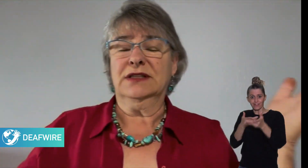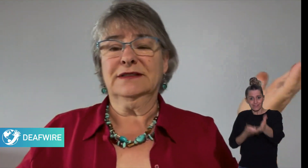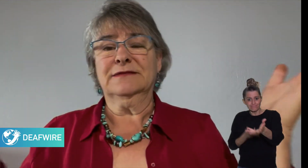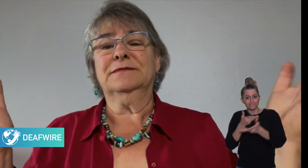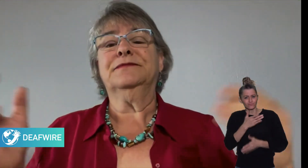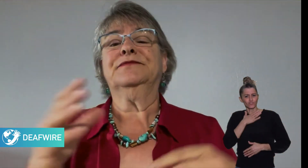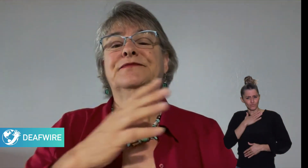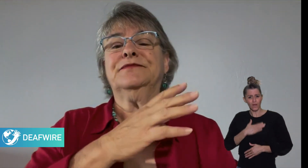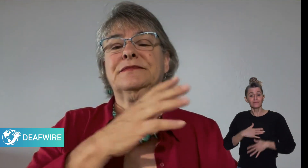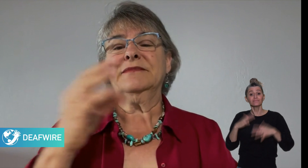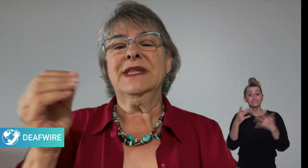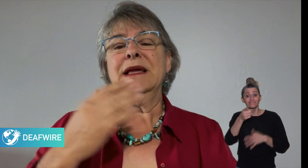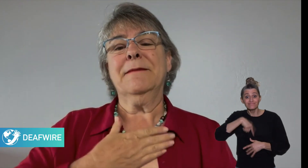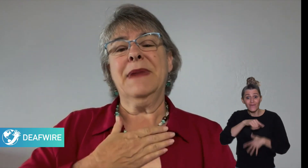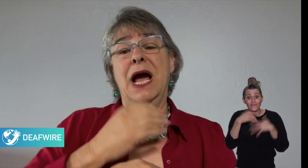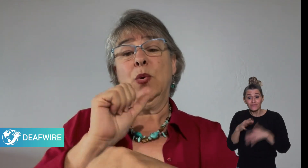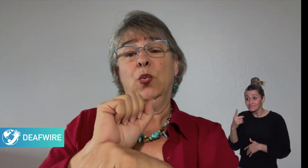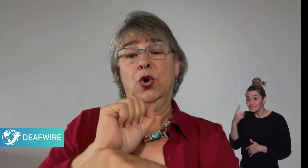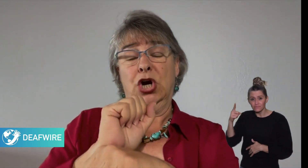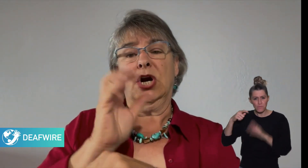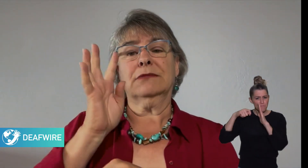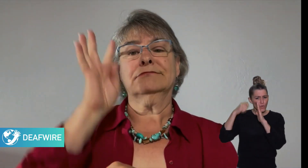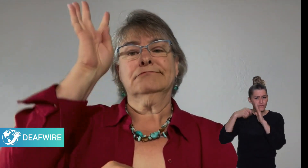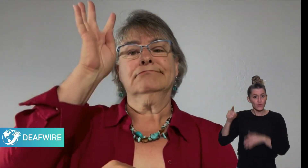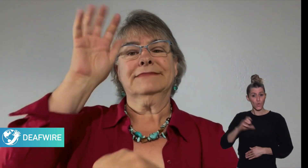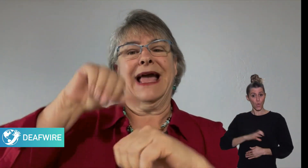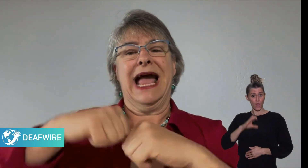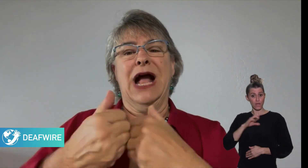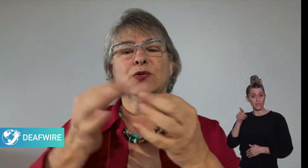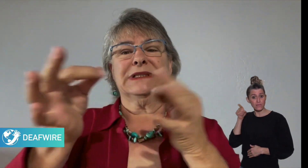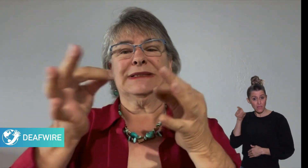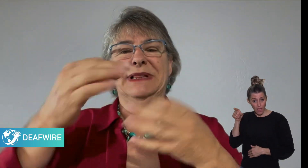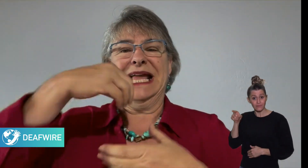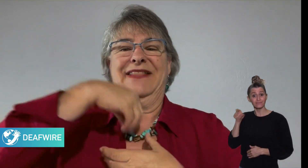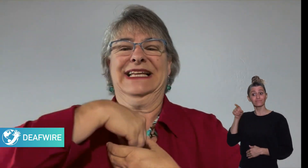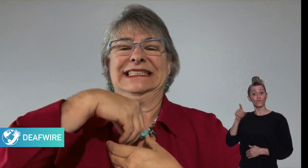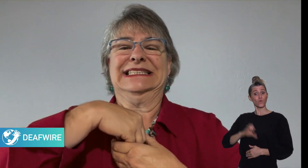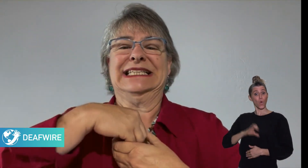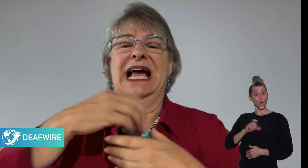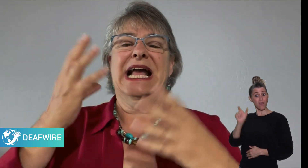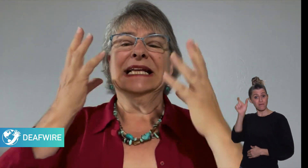the CODA felt alone and “stuck” in between the hearing and